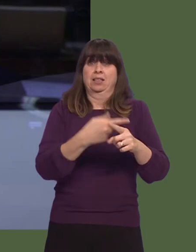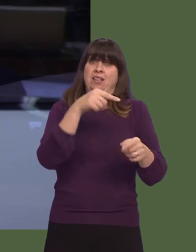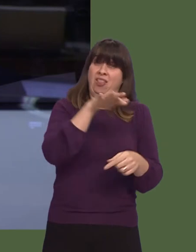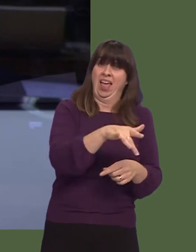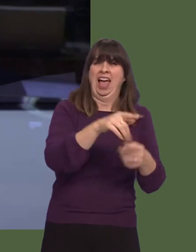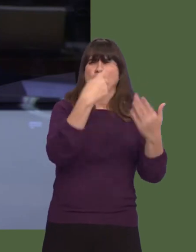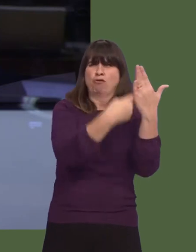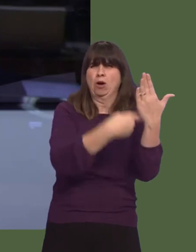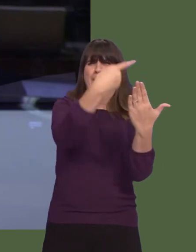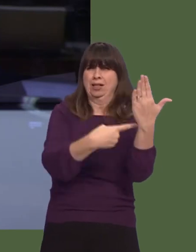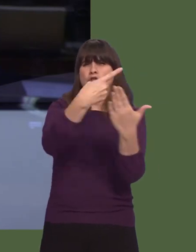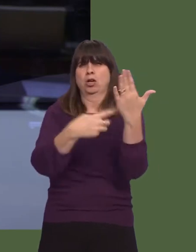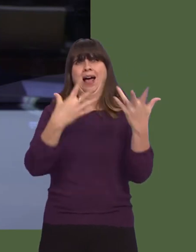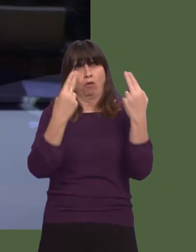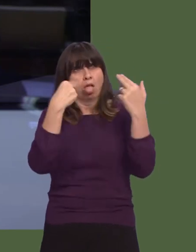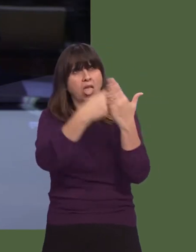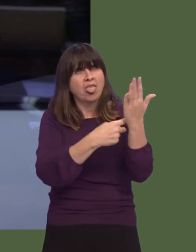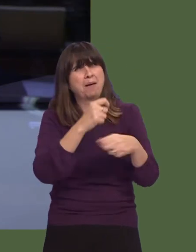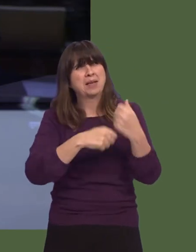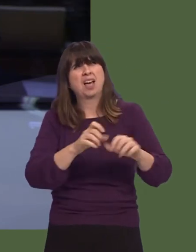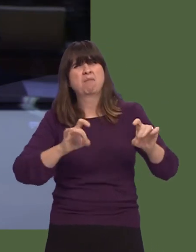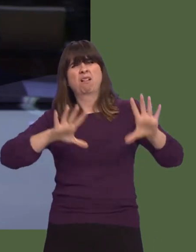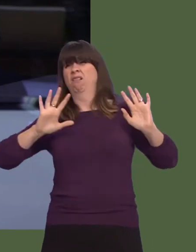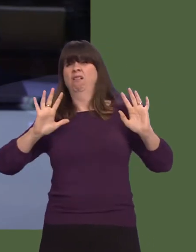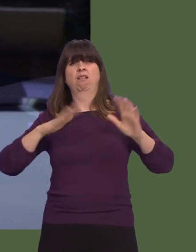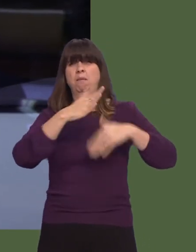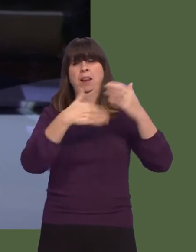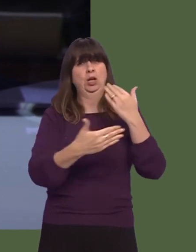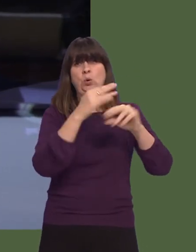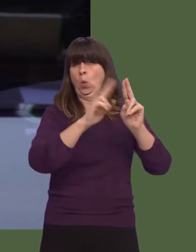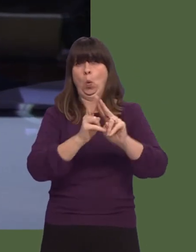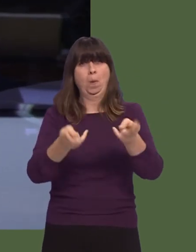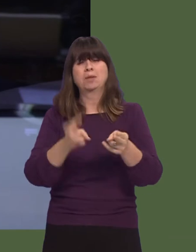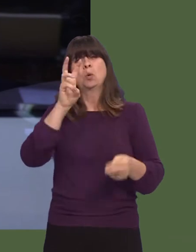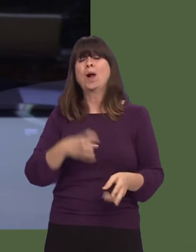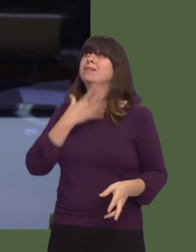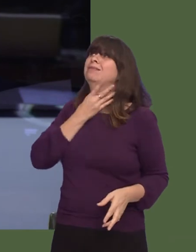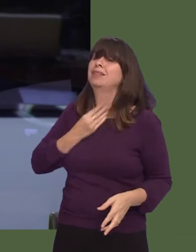builders will not increase the supply of new homes that Wales desperately needs at this